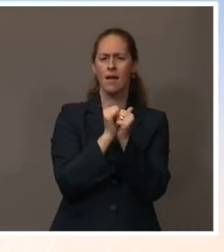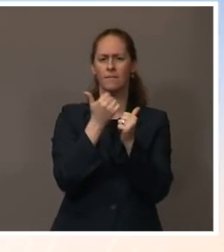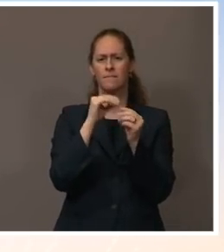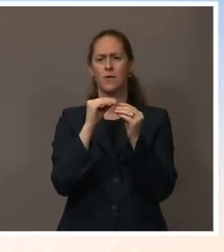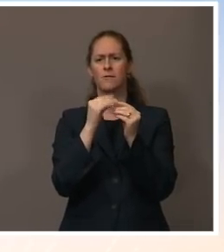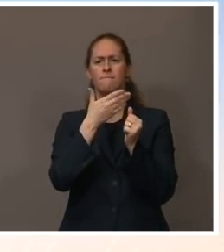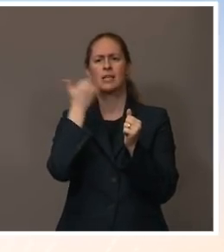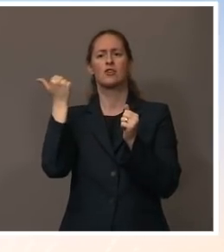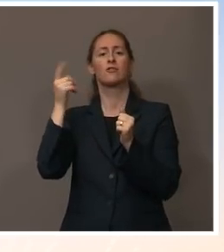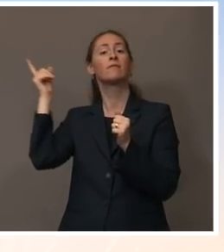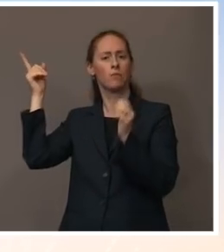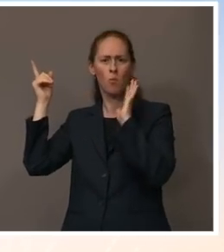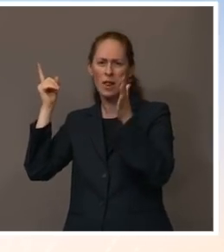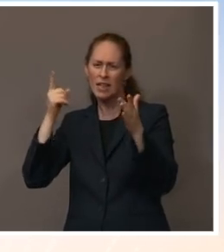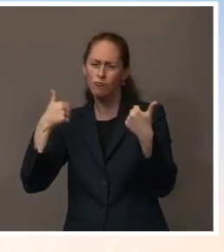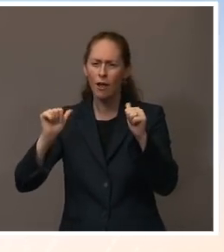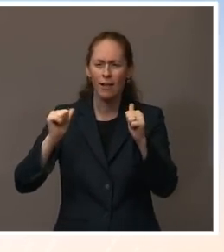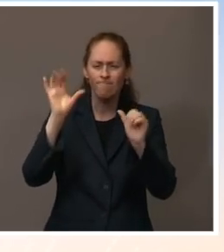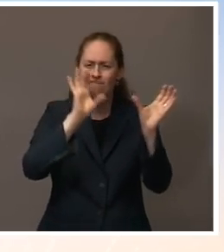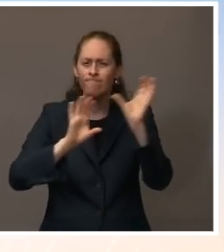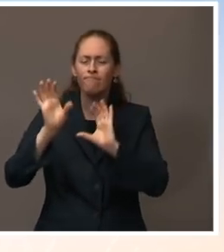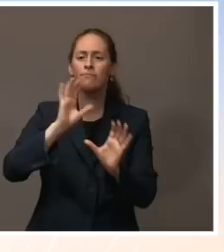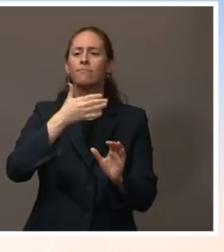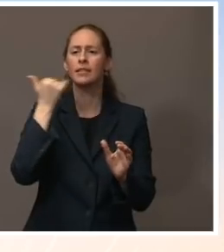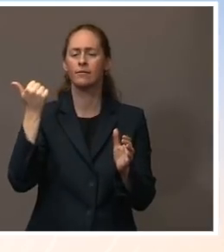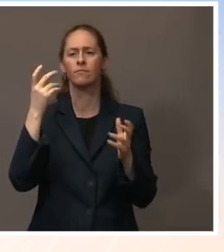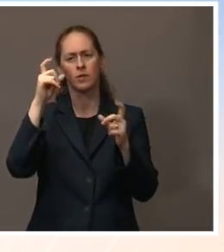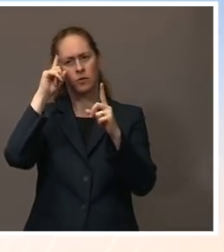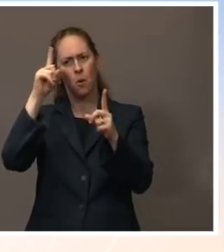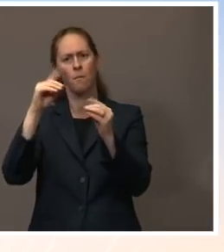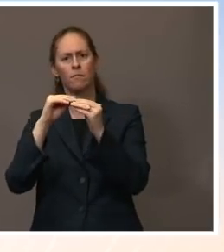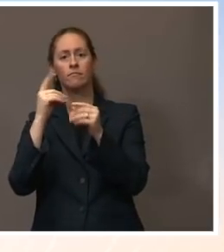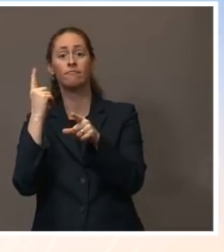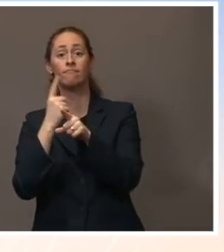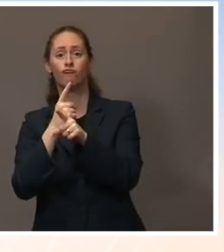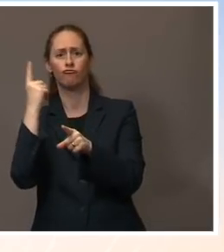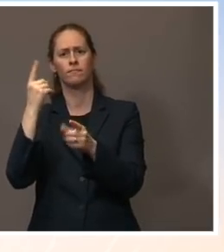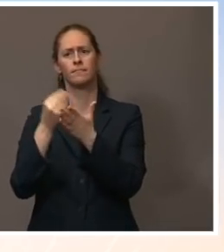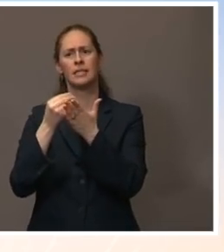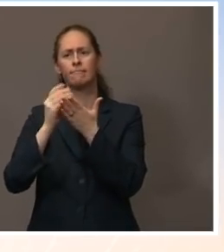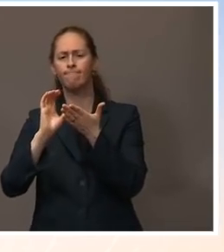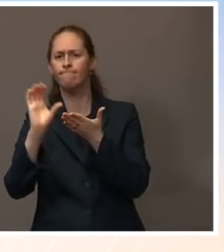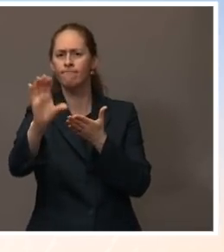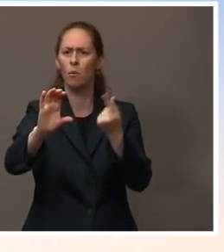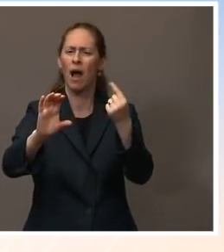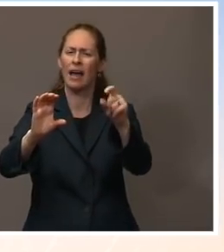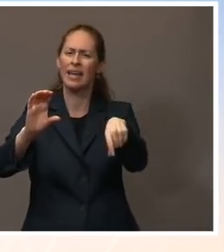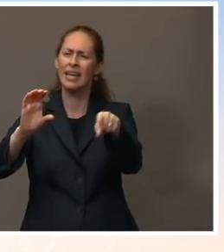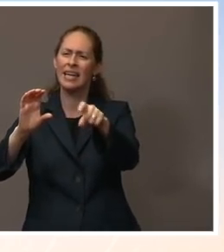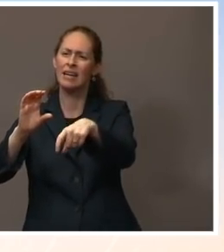and to ensure there is appropriate funding and resources needed to ensure there's community policing in communities across the country.